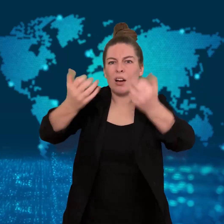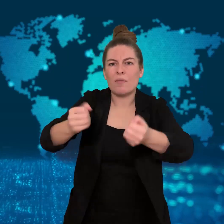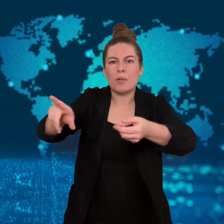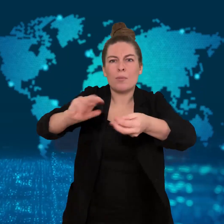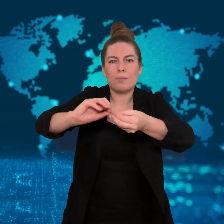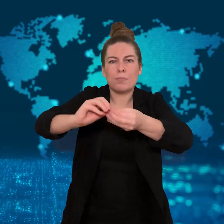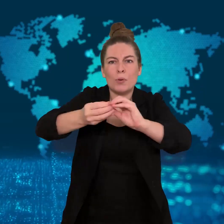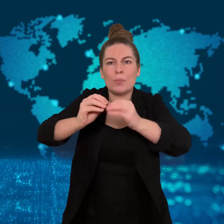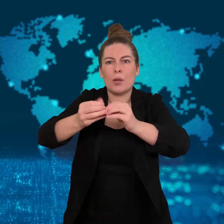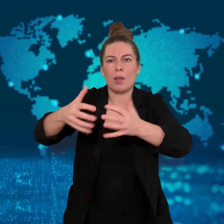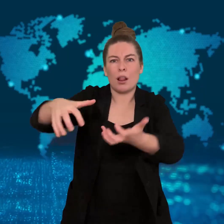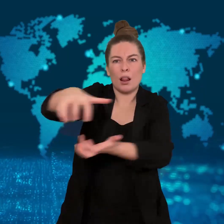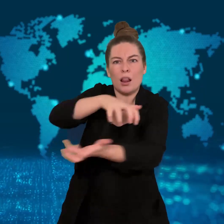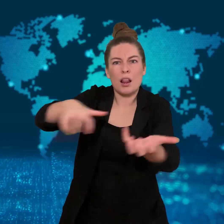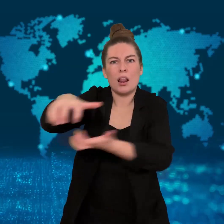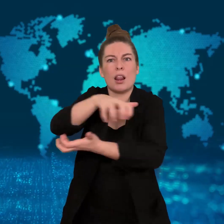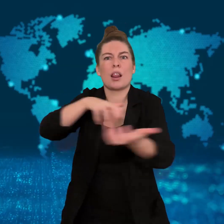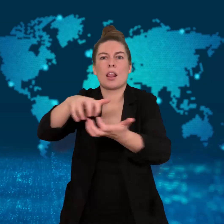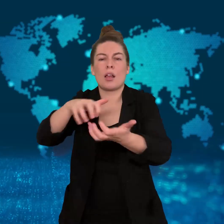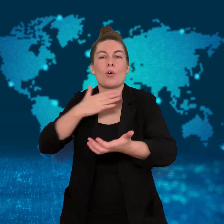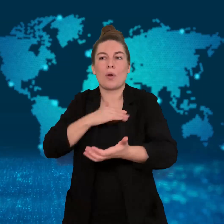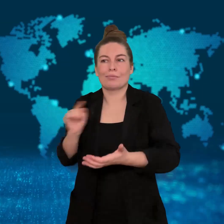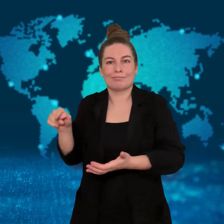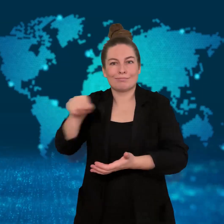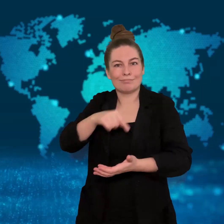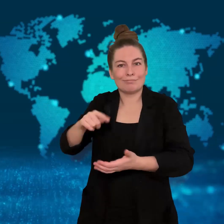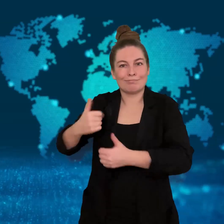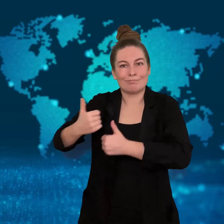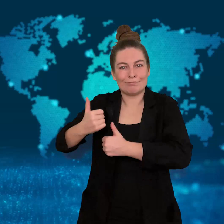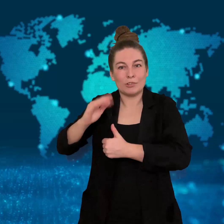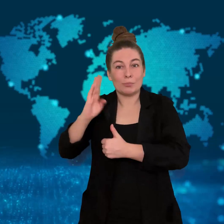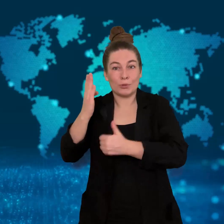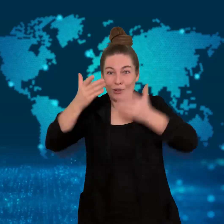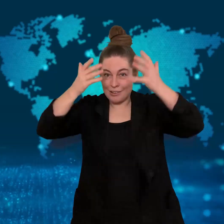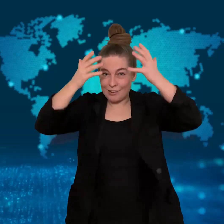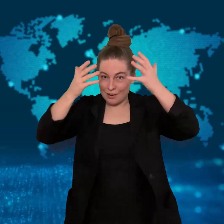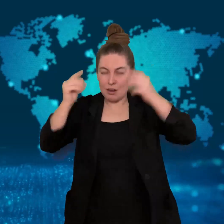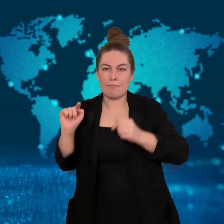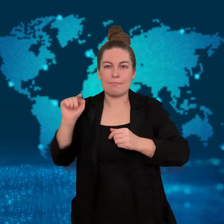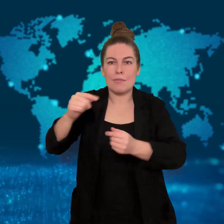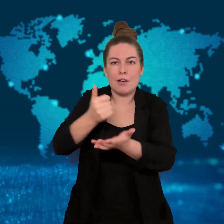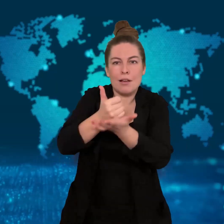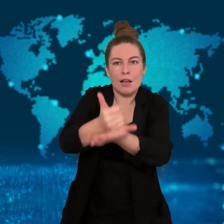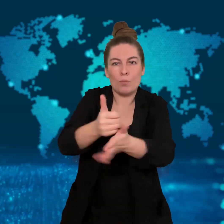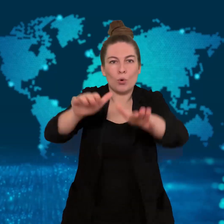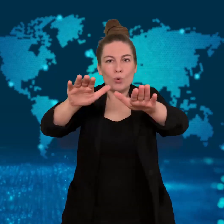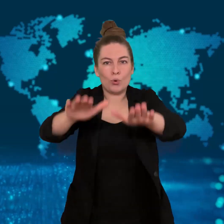provide stability and security in the community by